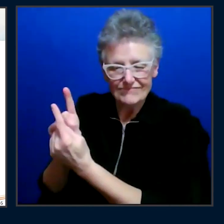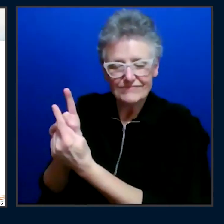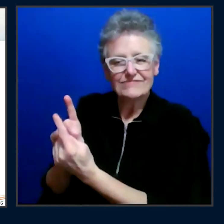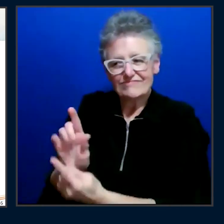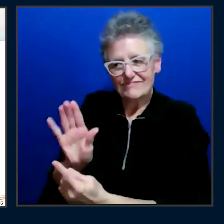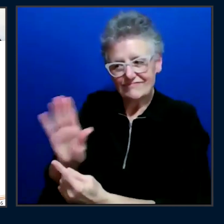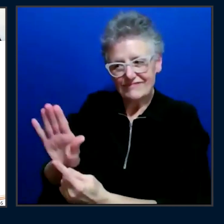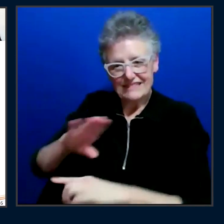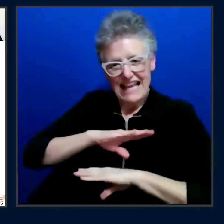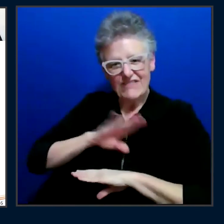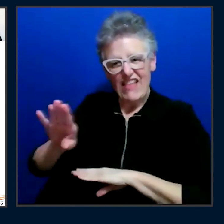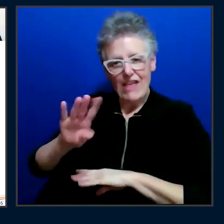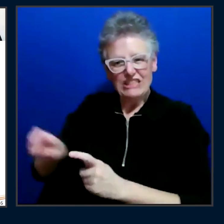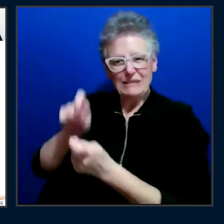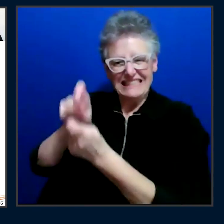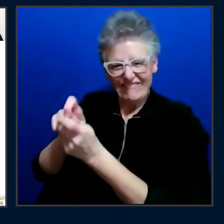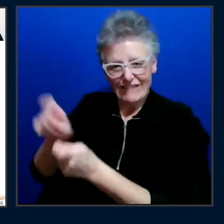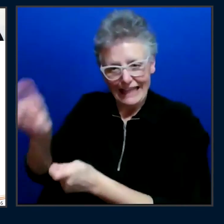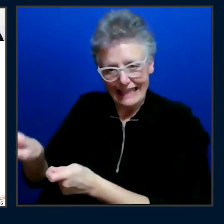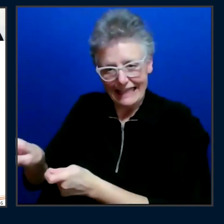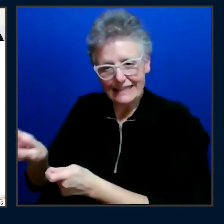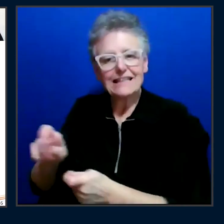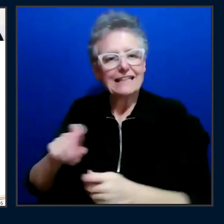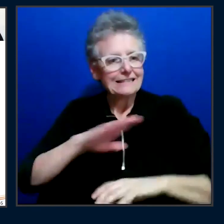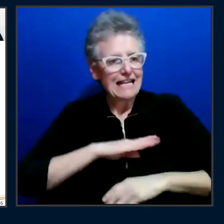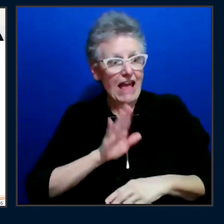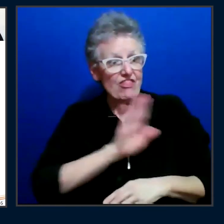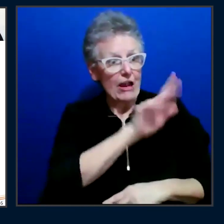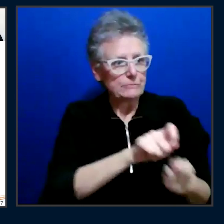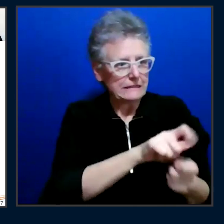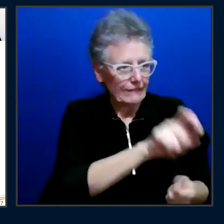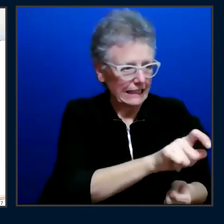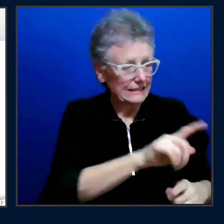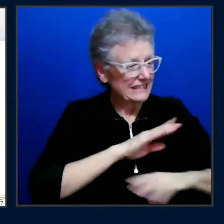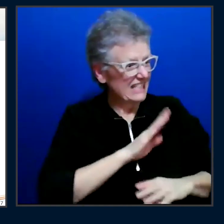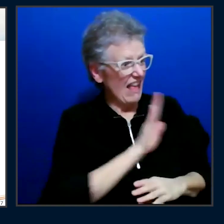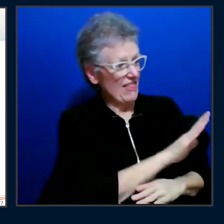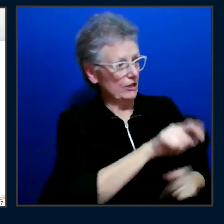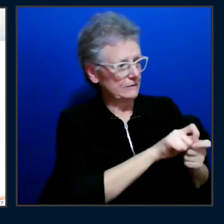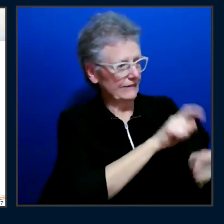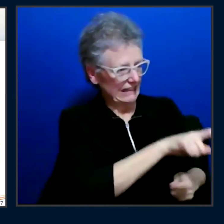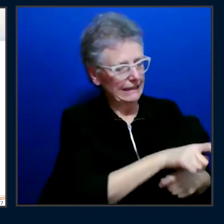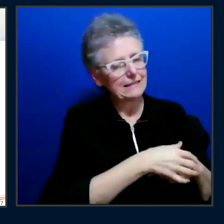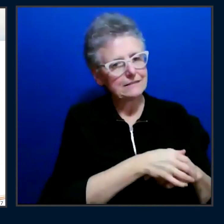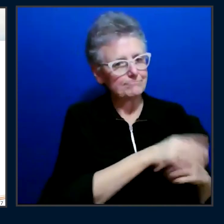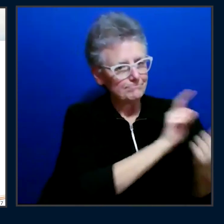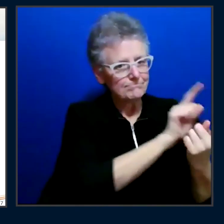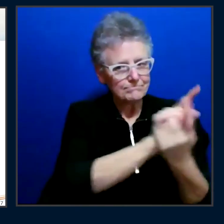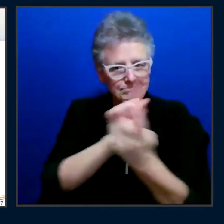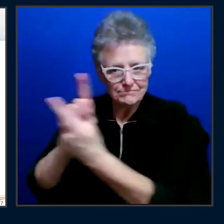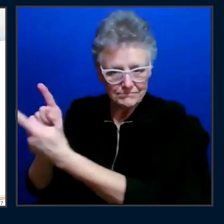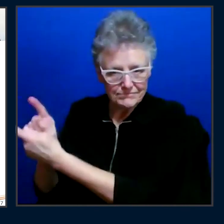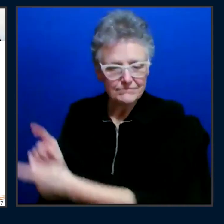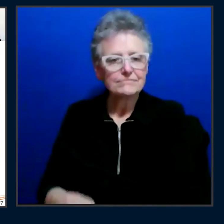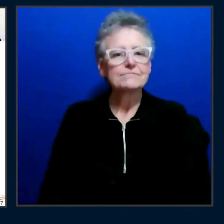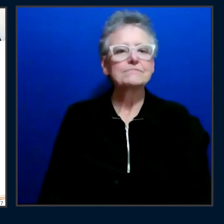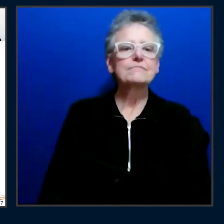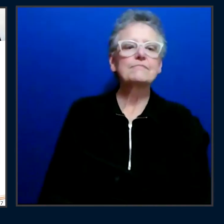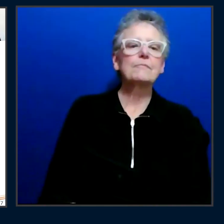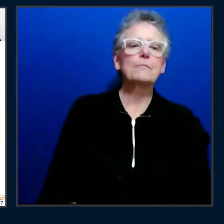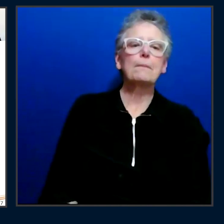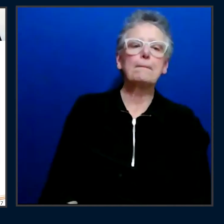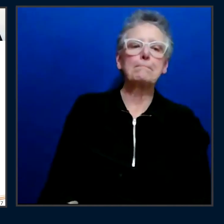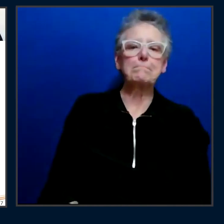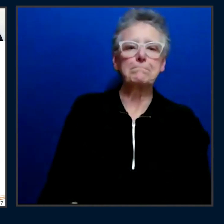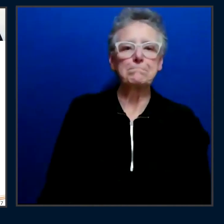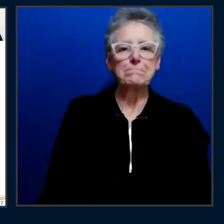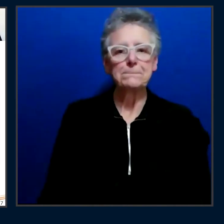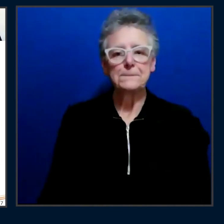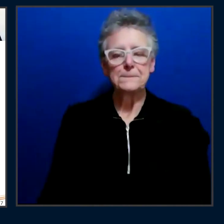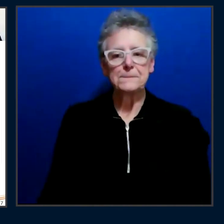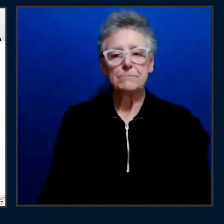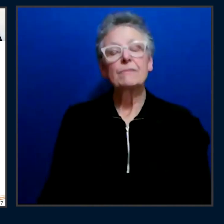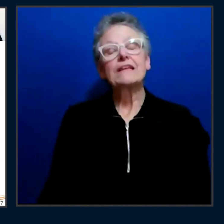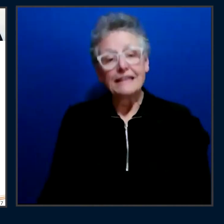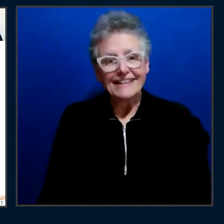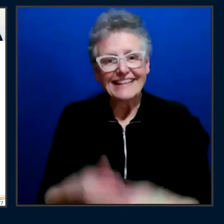of students.